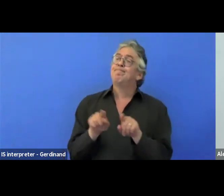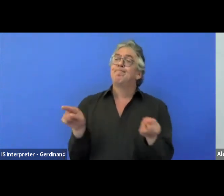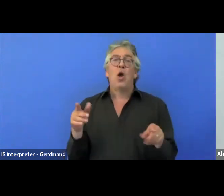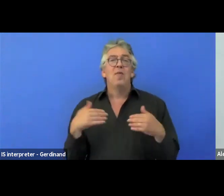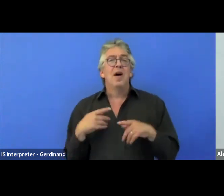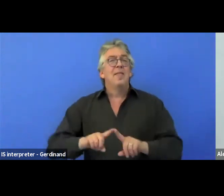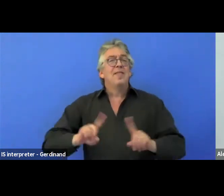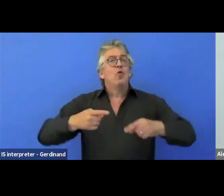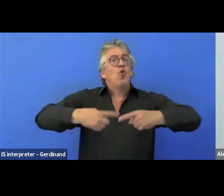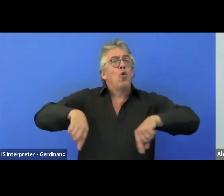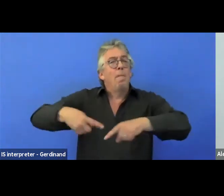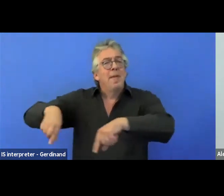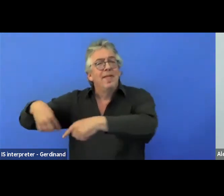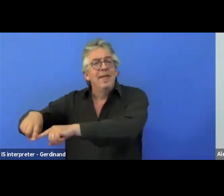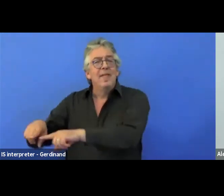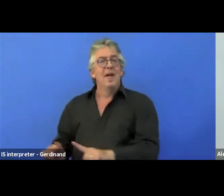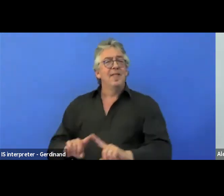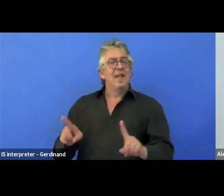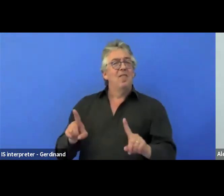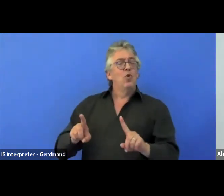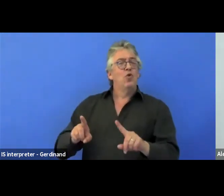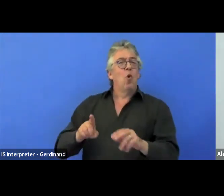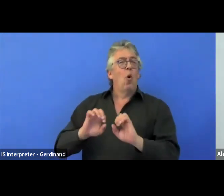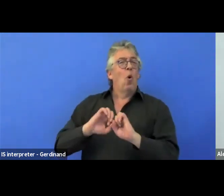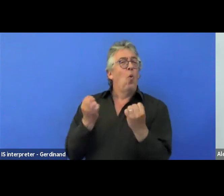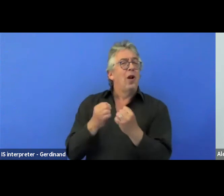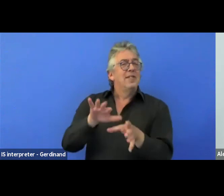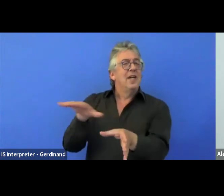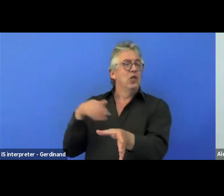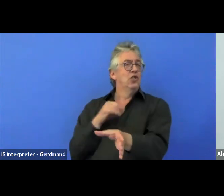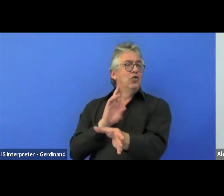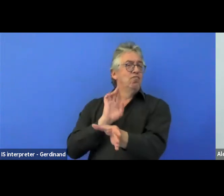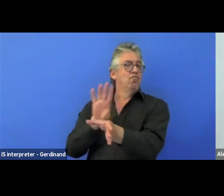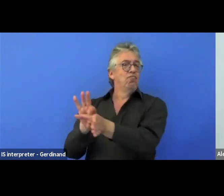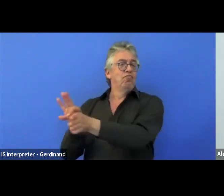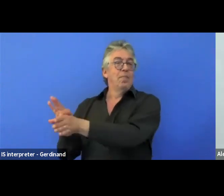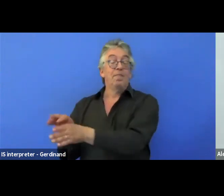and in different organisations. I would highlight that we are liaison organisation in CEN,